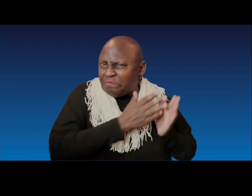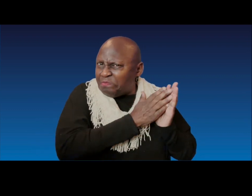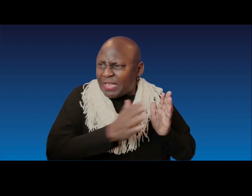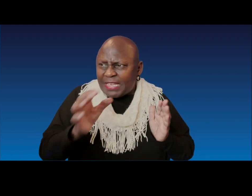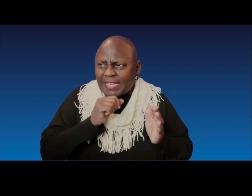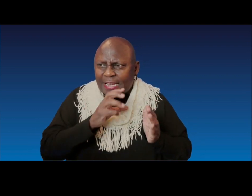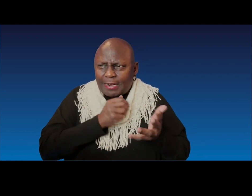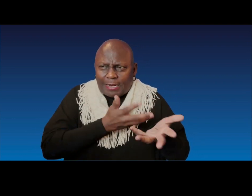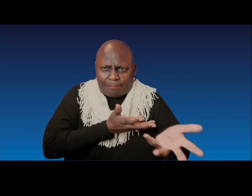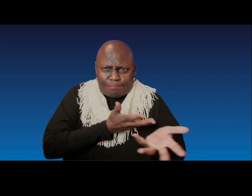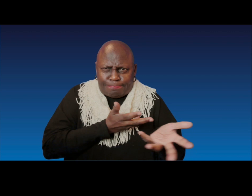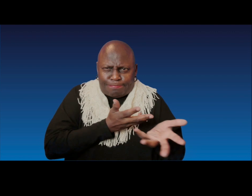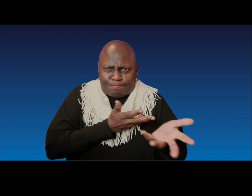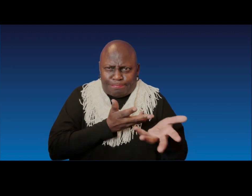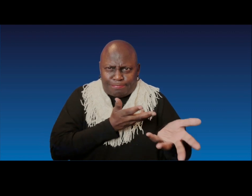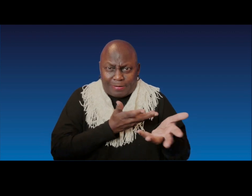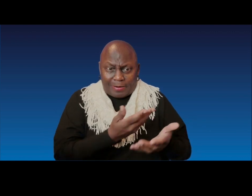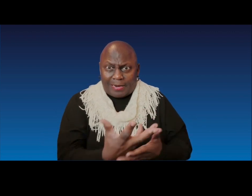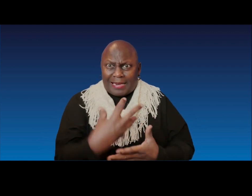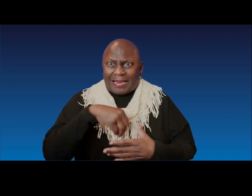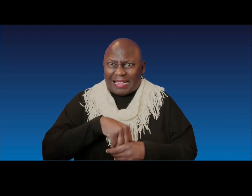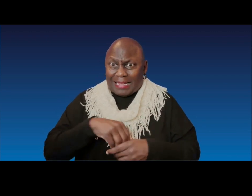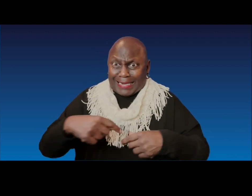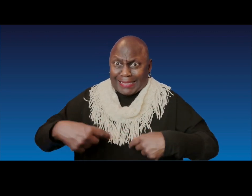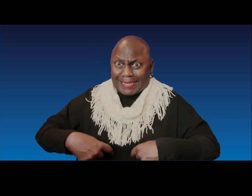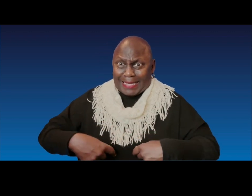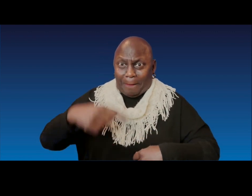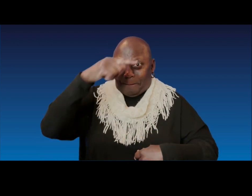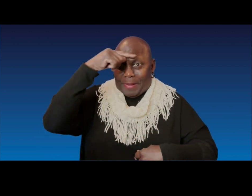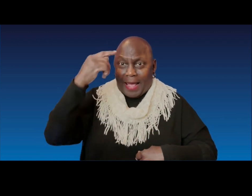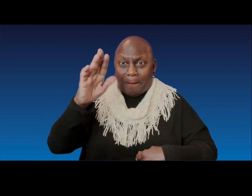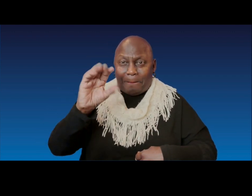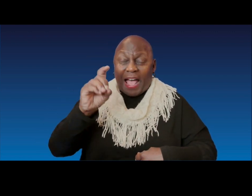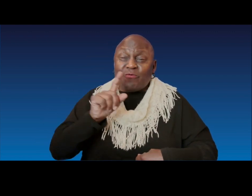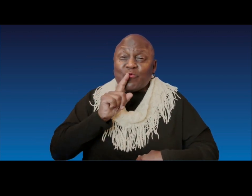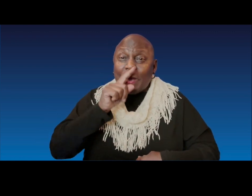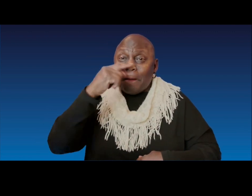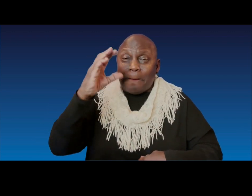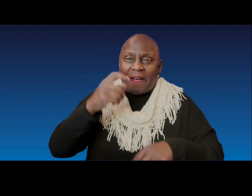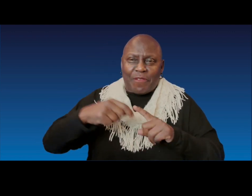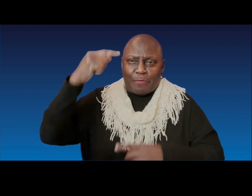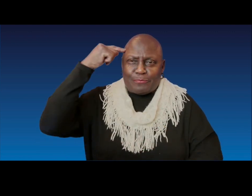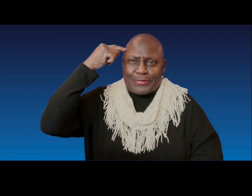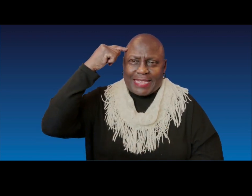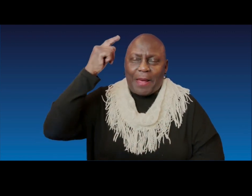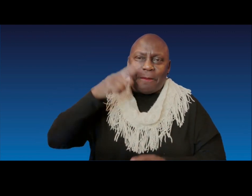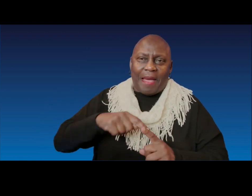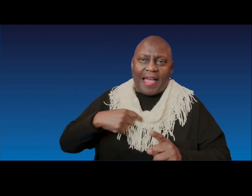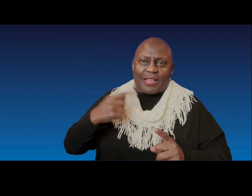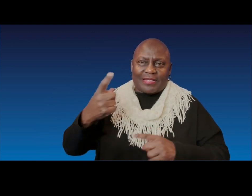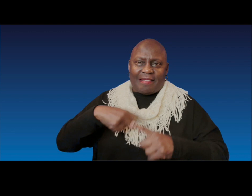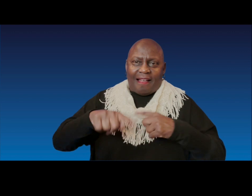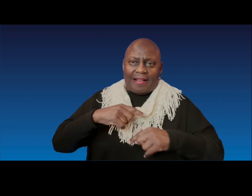or babies of any age is important as they put everything in a black box.